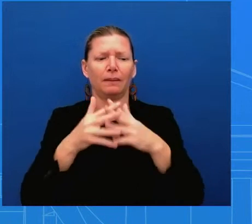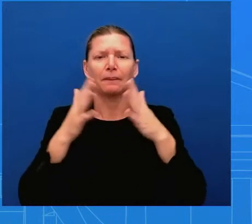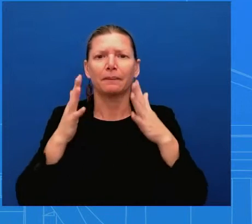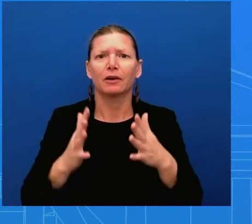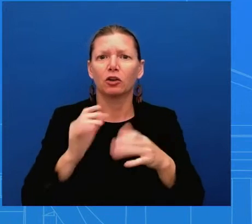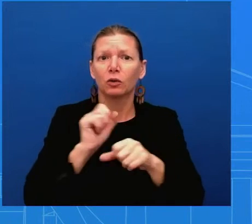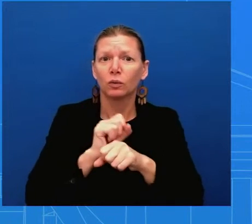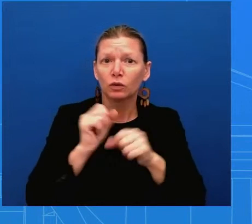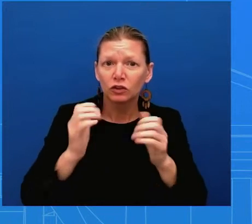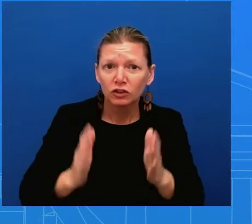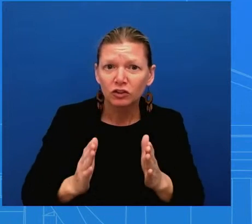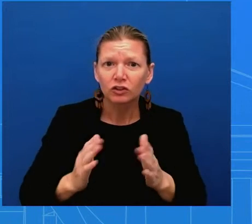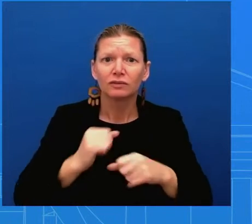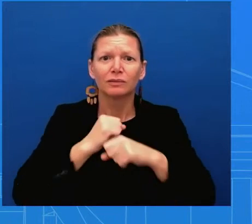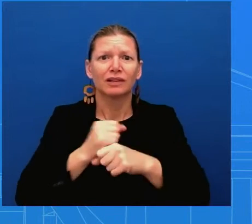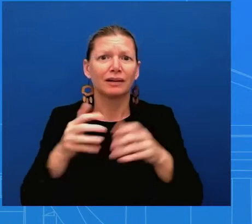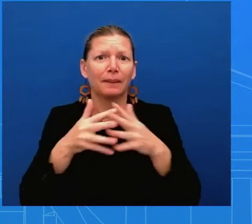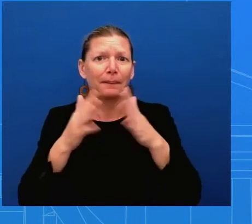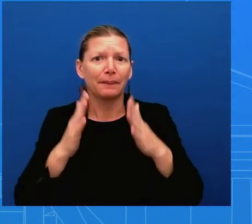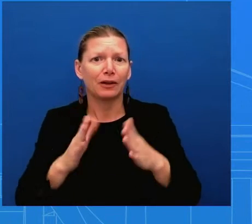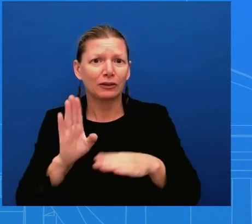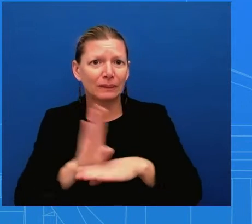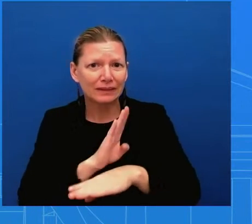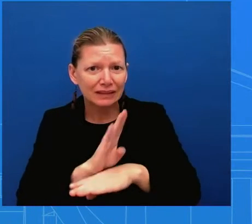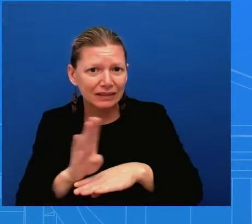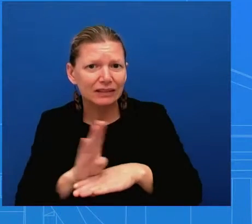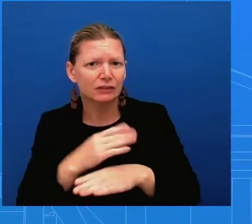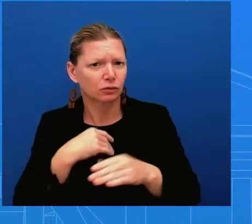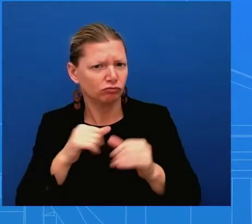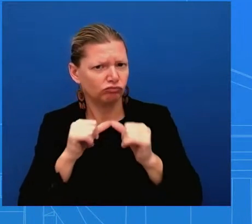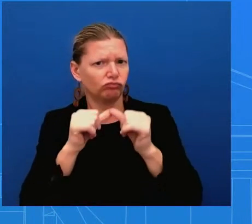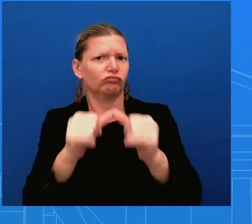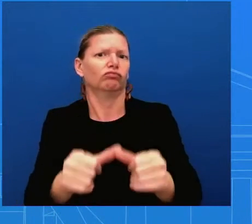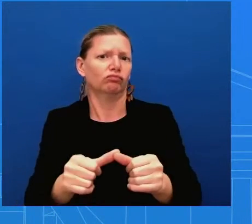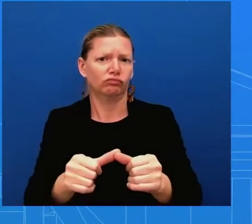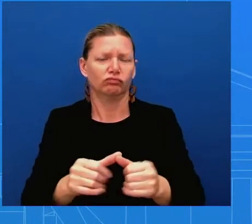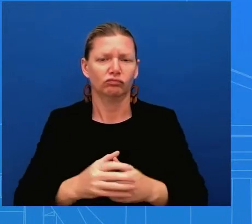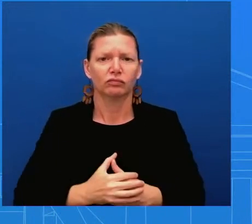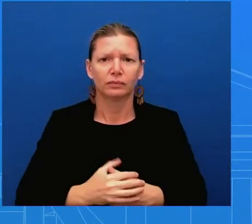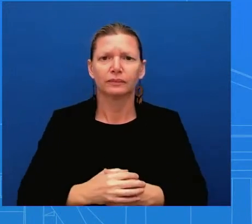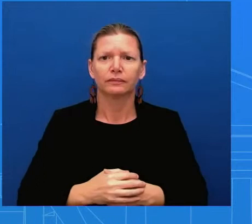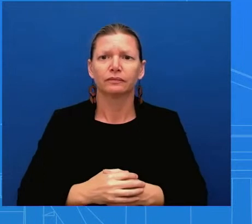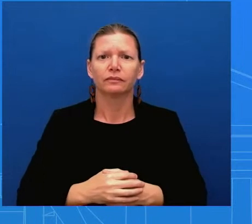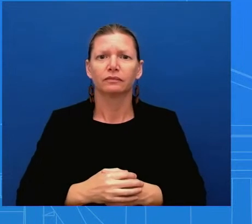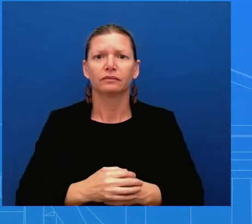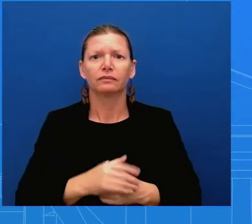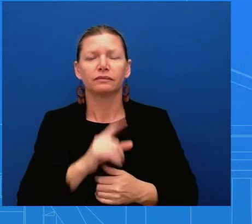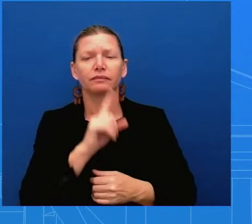under this administration. The Press: And can you just talk about the President's preparations for the upcoming commencement speech at Morehouse?